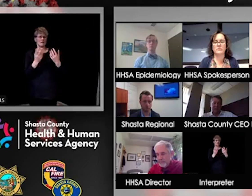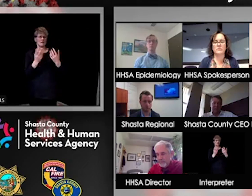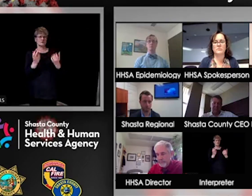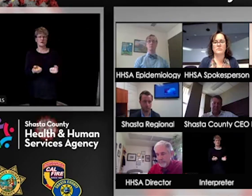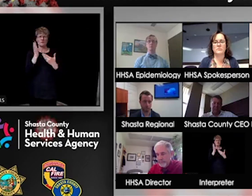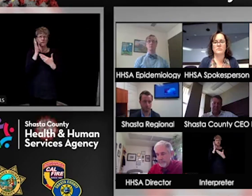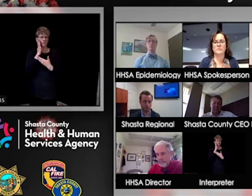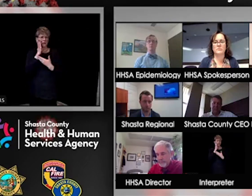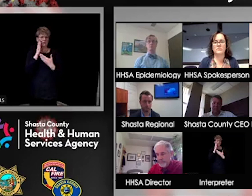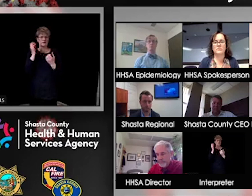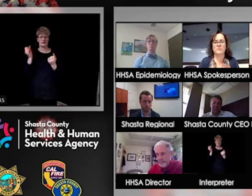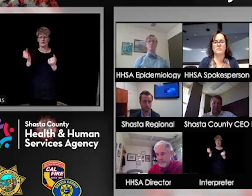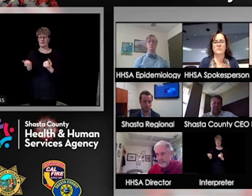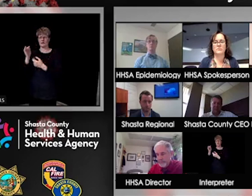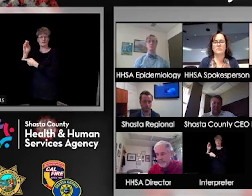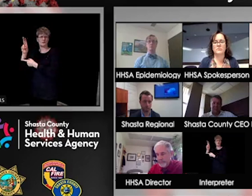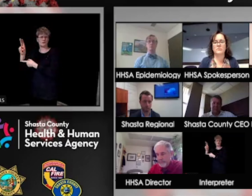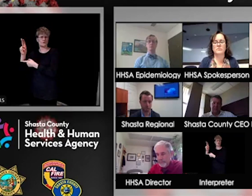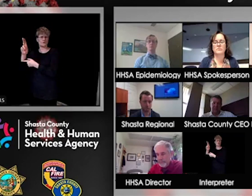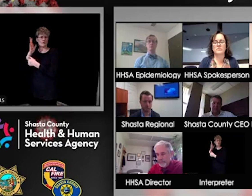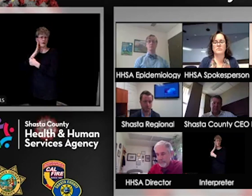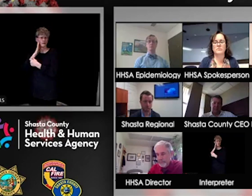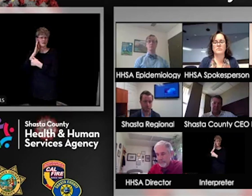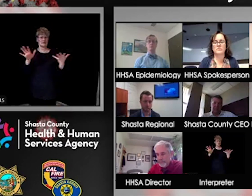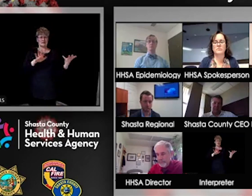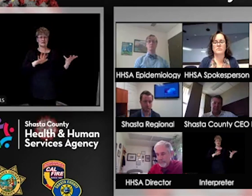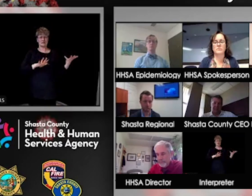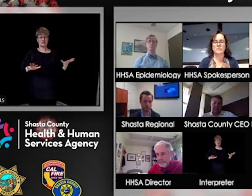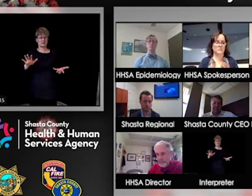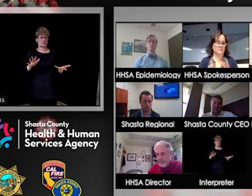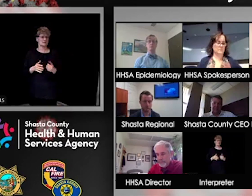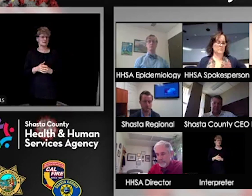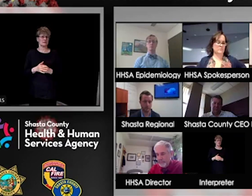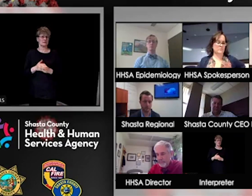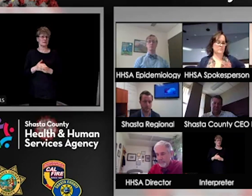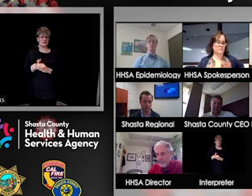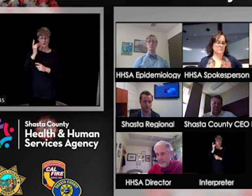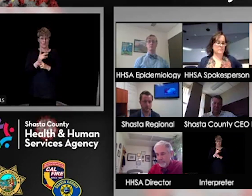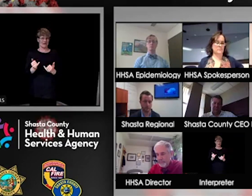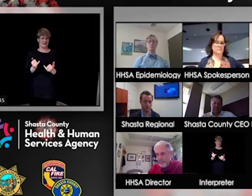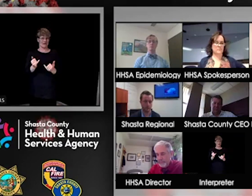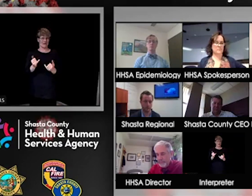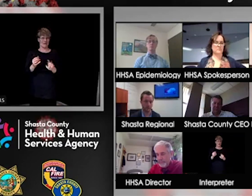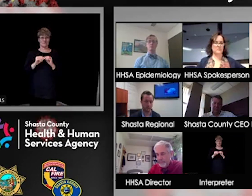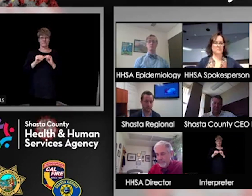the outbreak is not overwhelming at this point and there's probably not a big concern, but